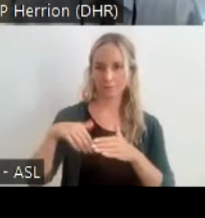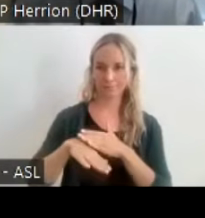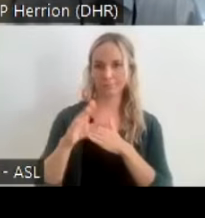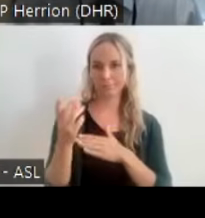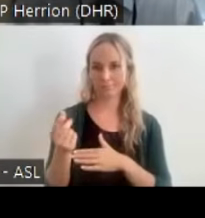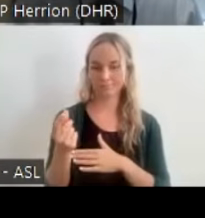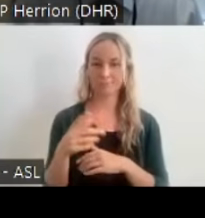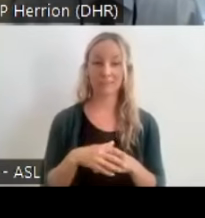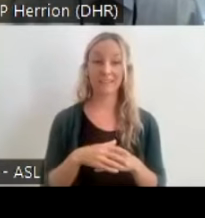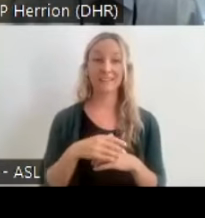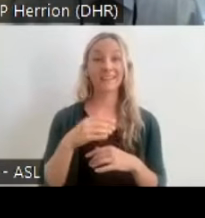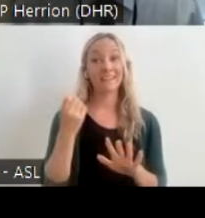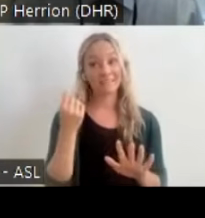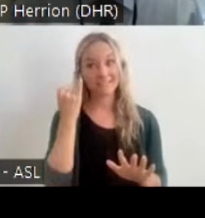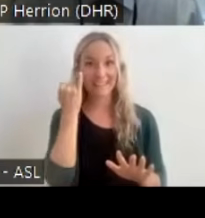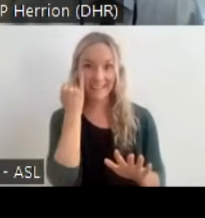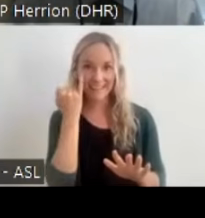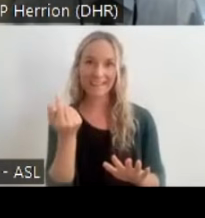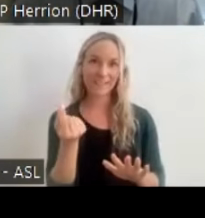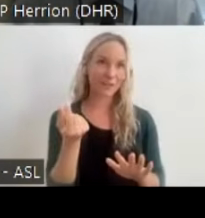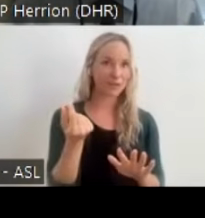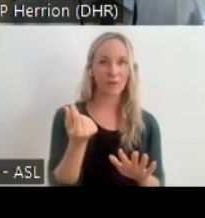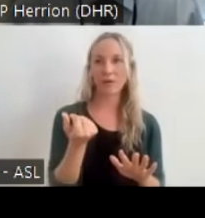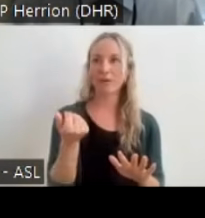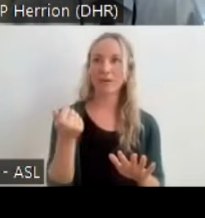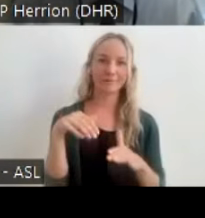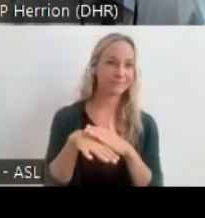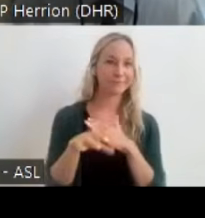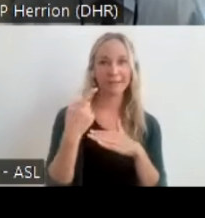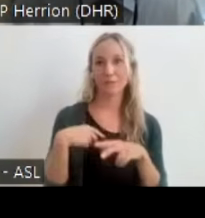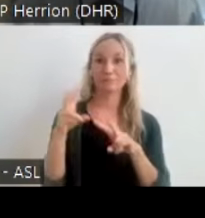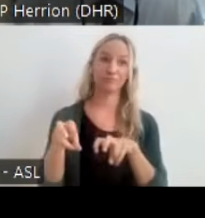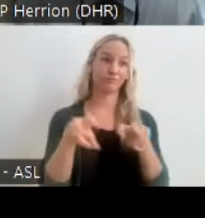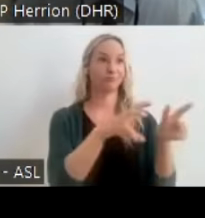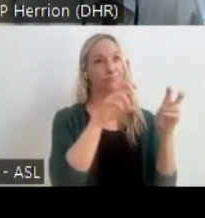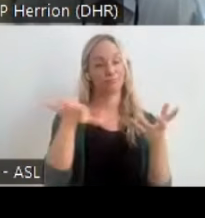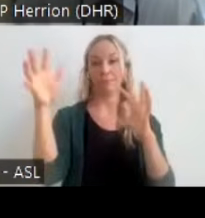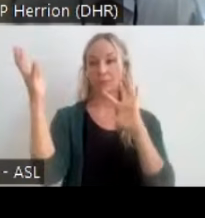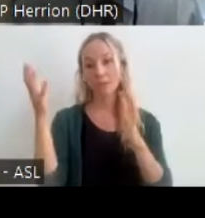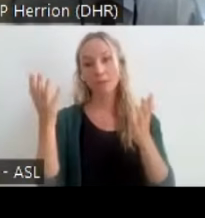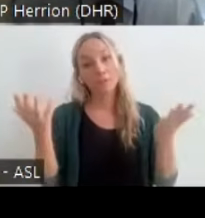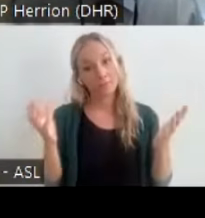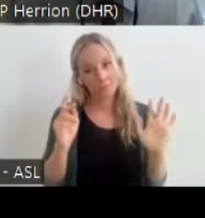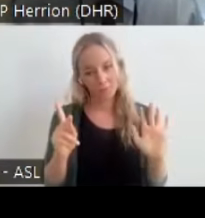out of the establishment, But making an assumption that just having the dog there is going to create a problem is not